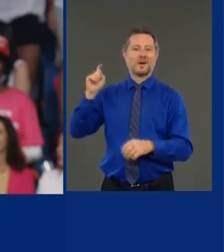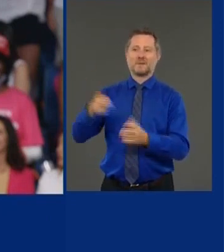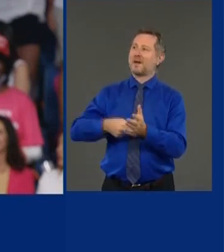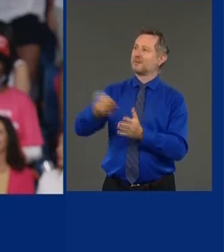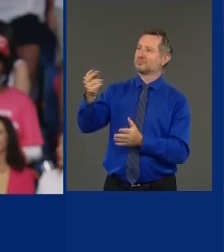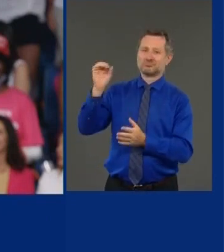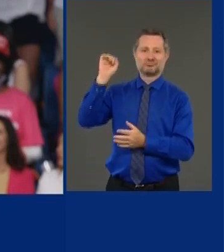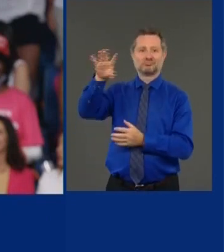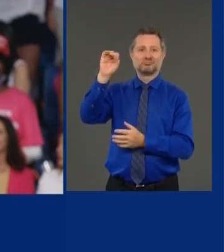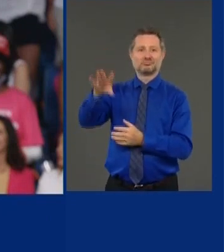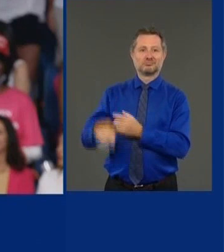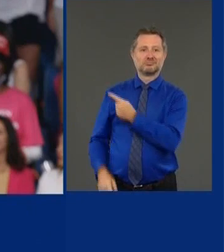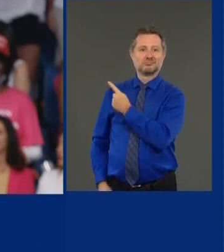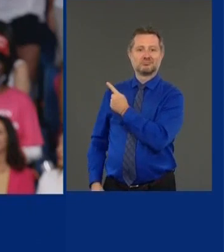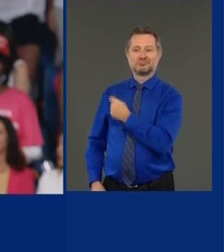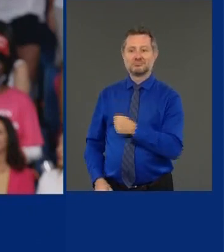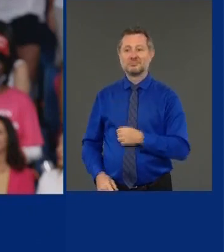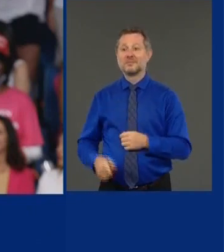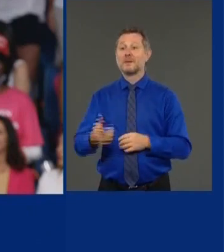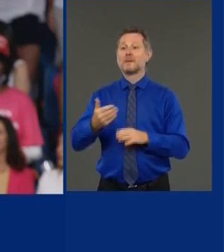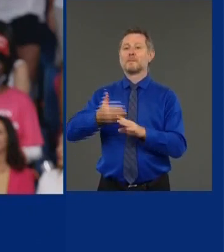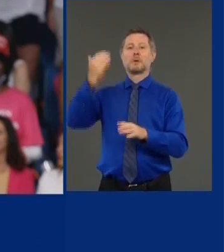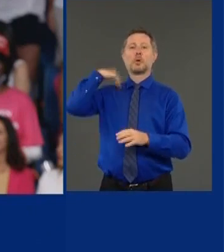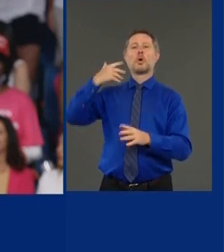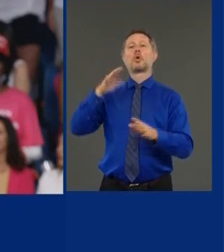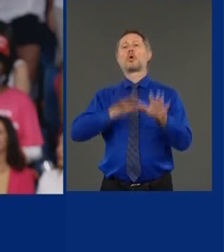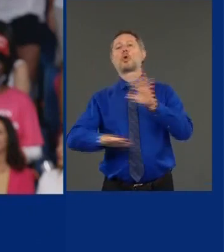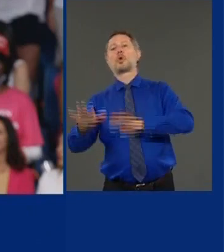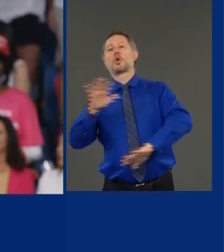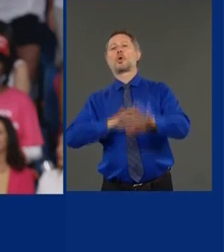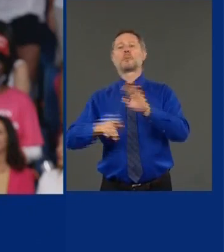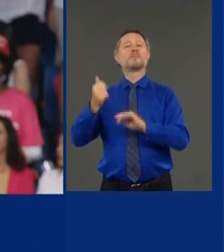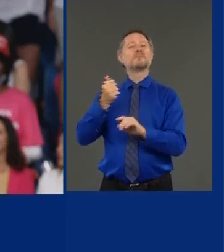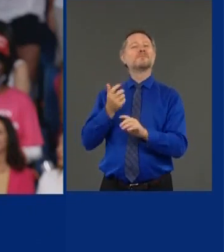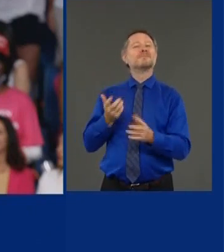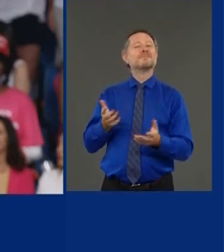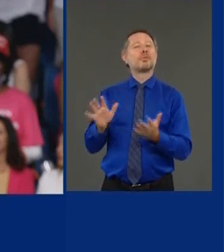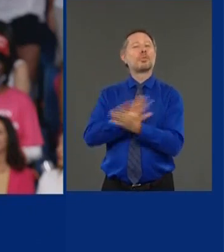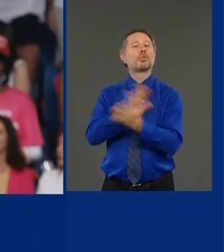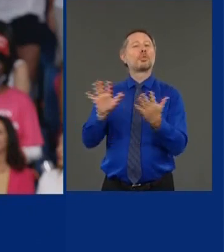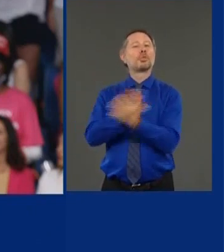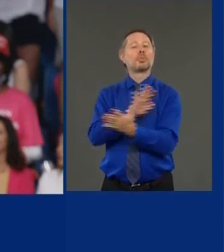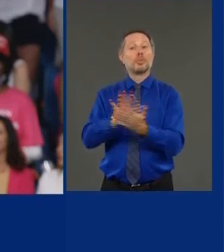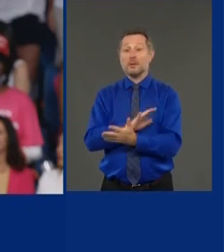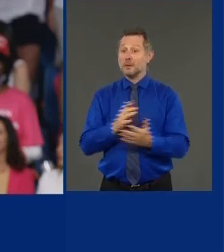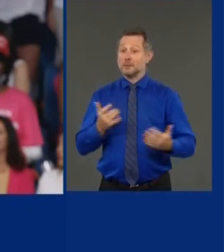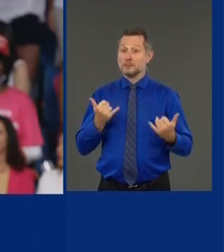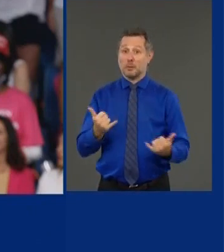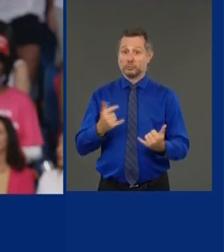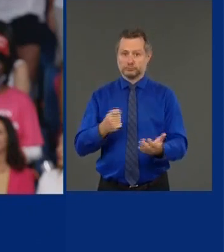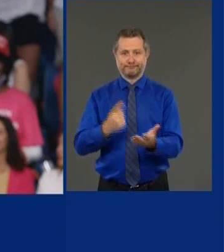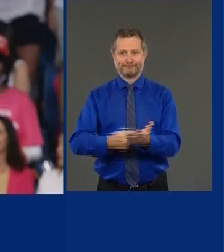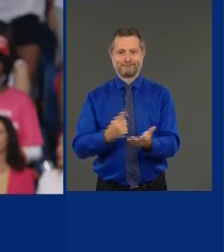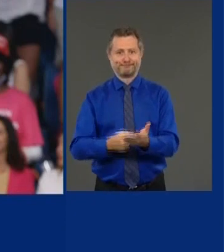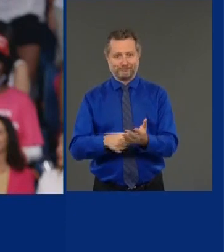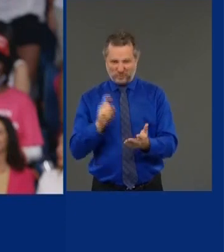AND IT STARTS ON A RESET WITH THE PRESIDENT OF THE UNITED STATES TELLING THE TRUTH, WHICH